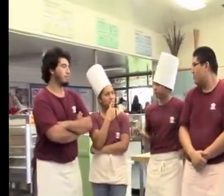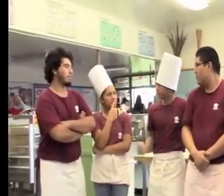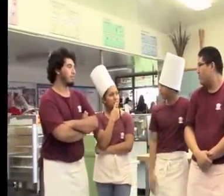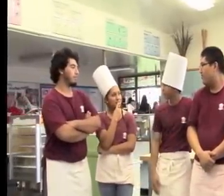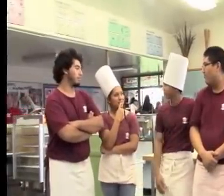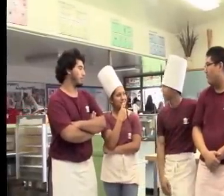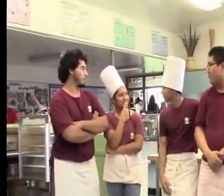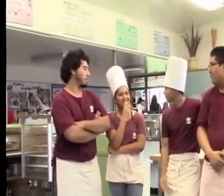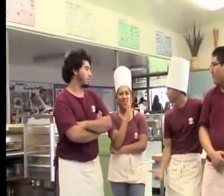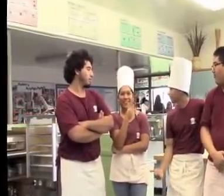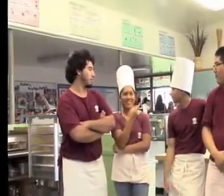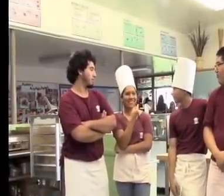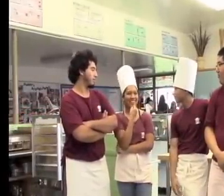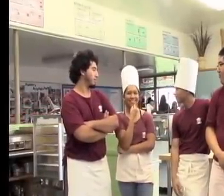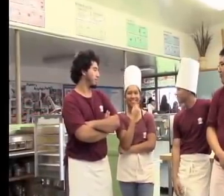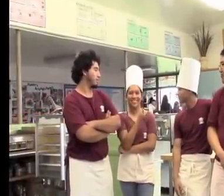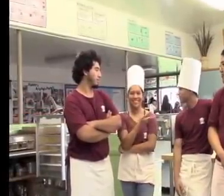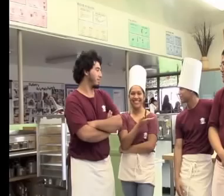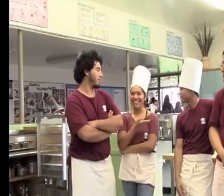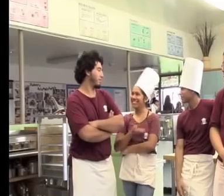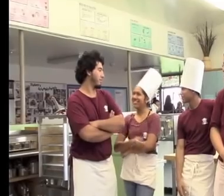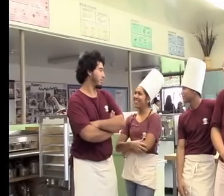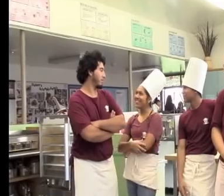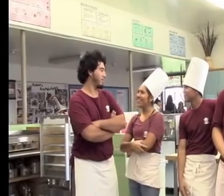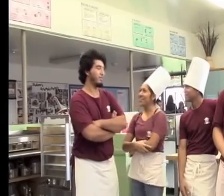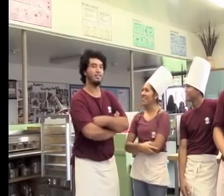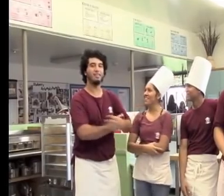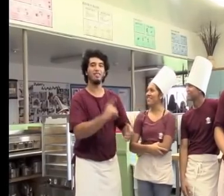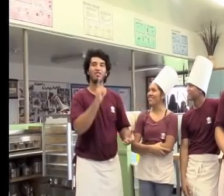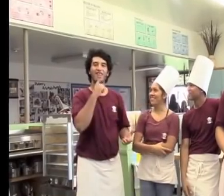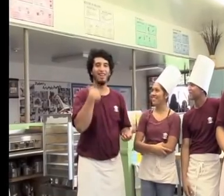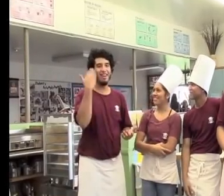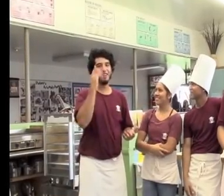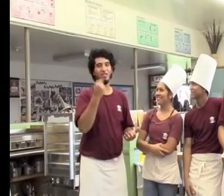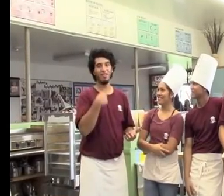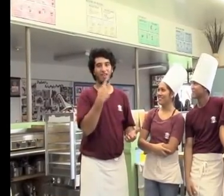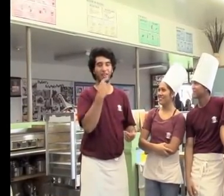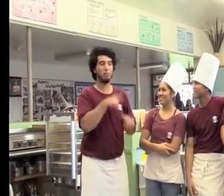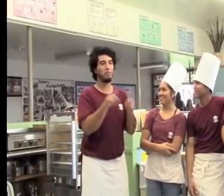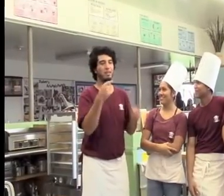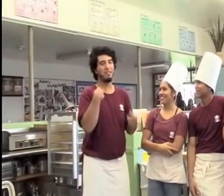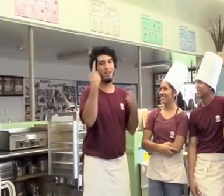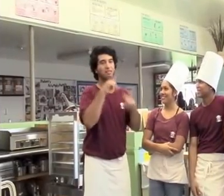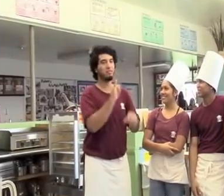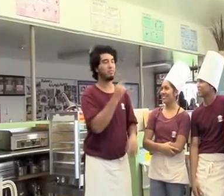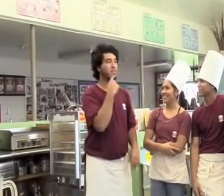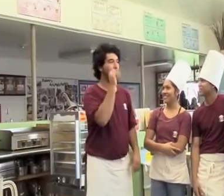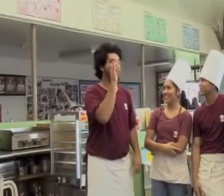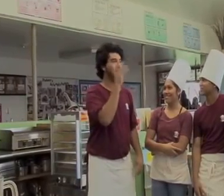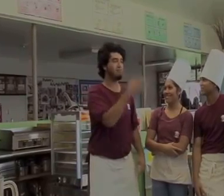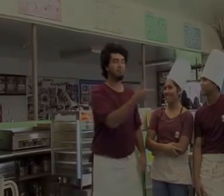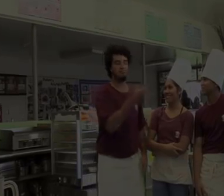Student #4: We're a good team... Student #5: I can say the same... Student #6: I don't know what to say, but same goes as the previous...